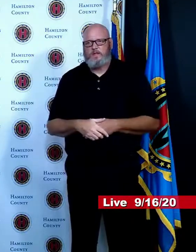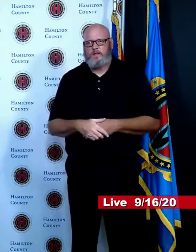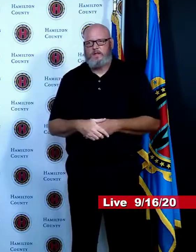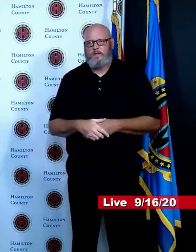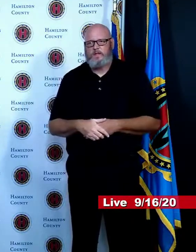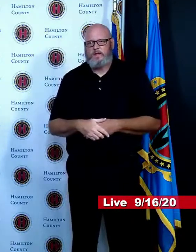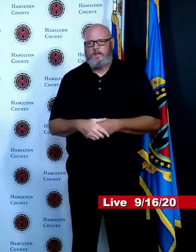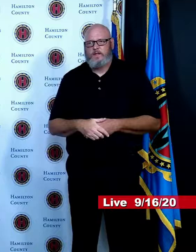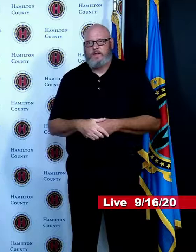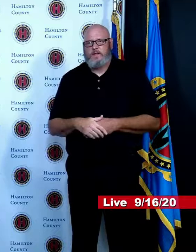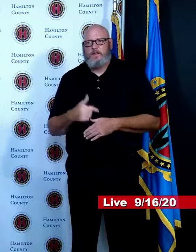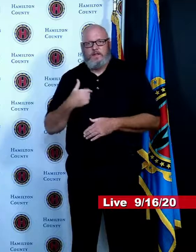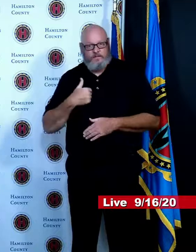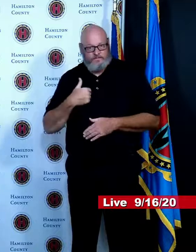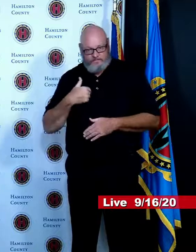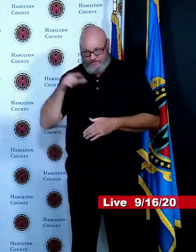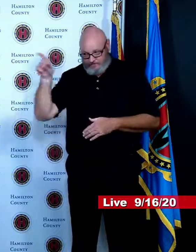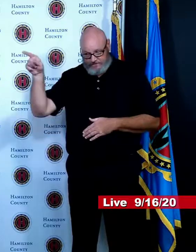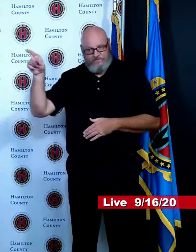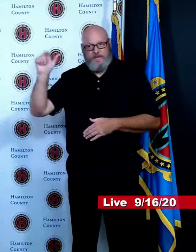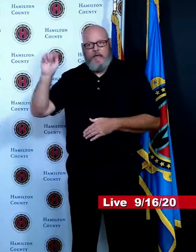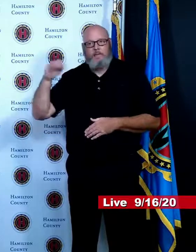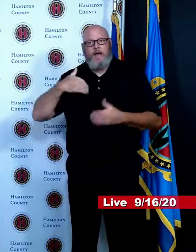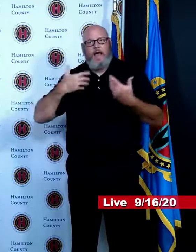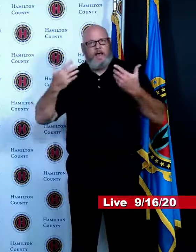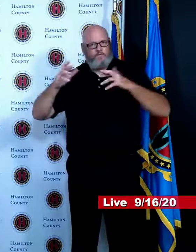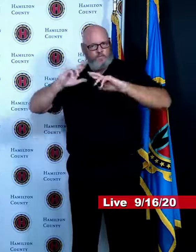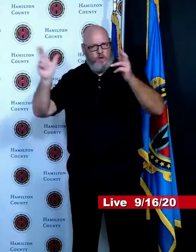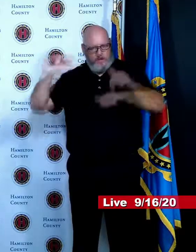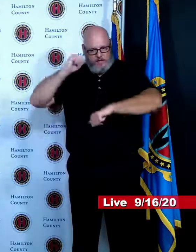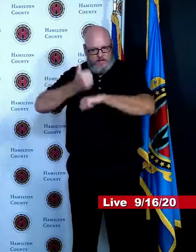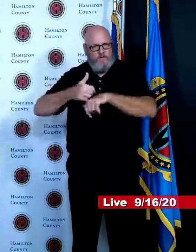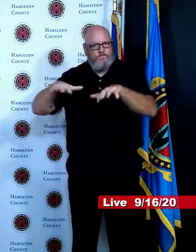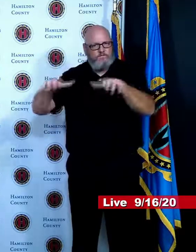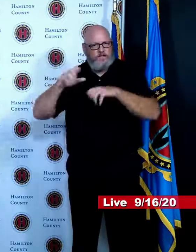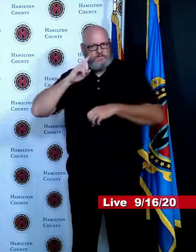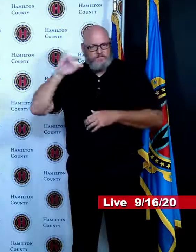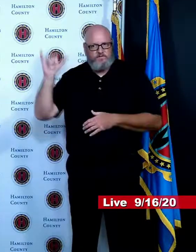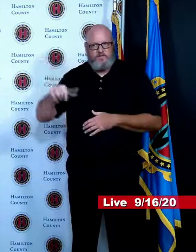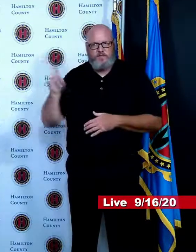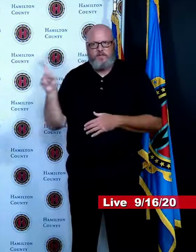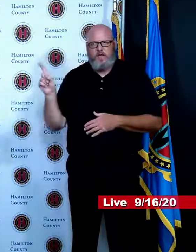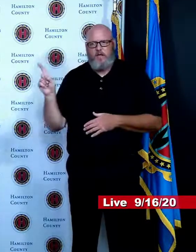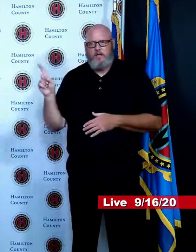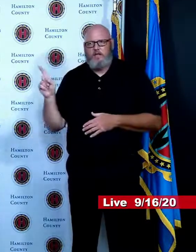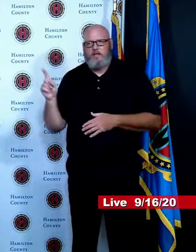have and are securing those type of freezers in the event that they're needed EMA is not but that's a partnership that